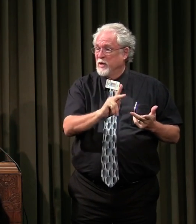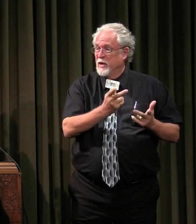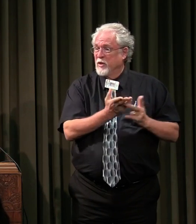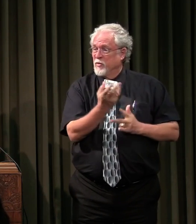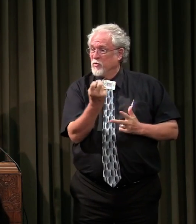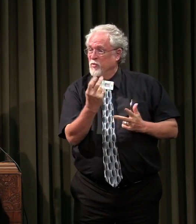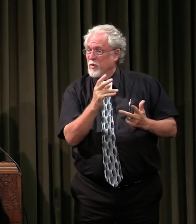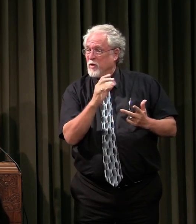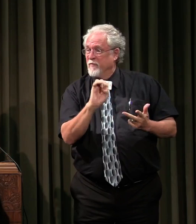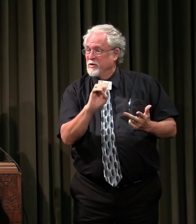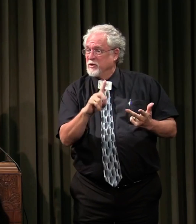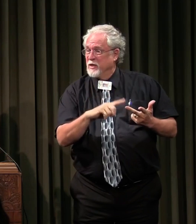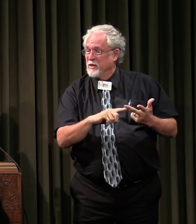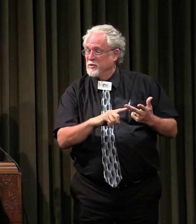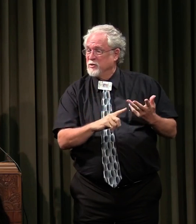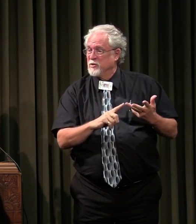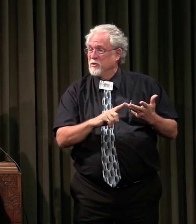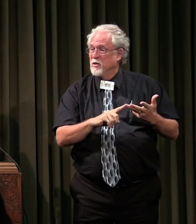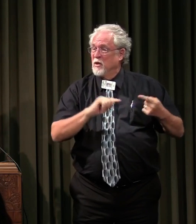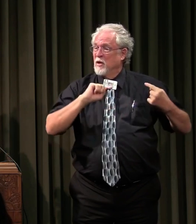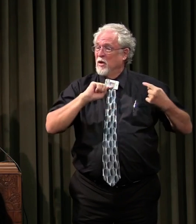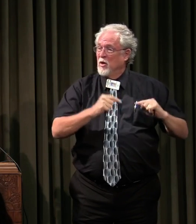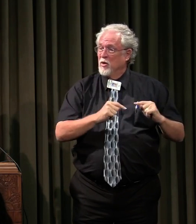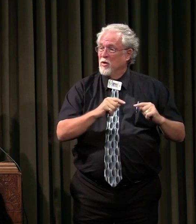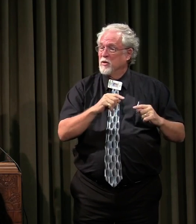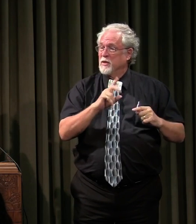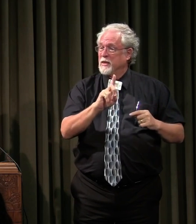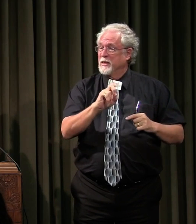they want to further impair the corrections department's ability to